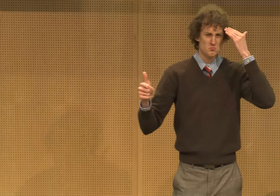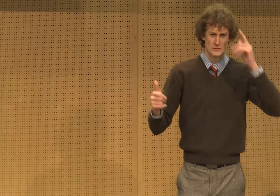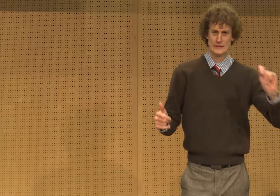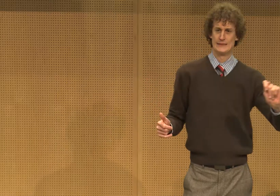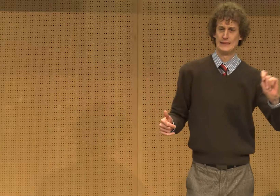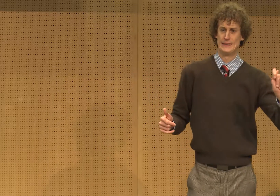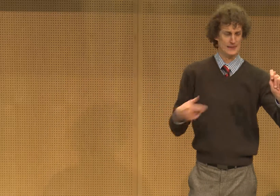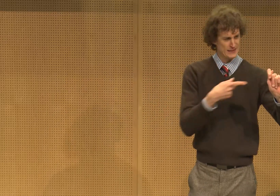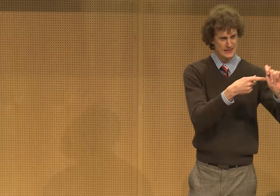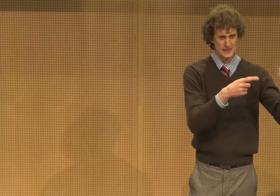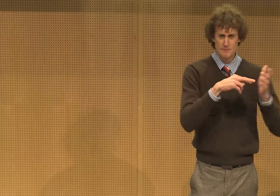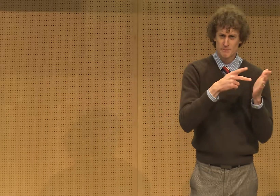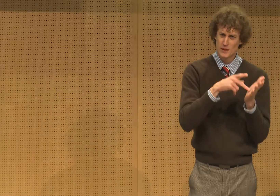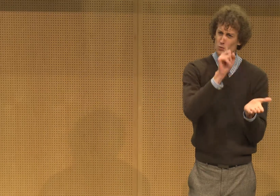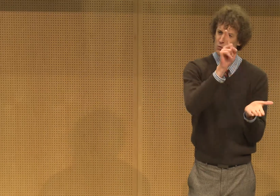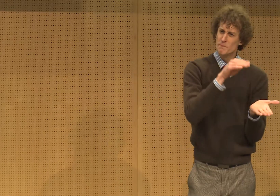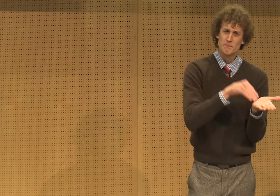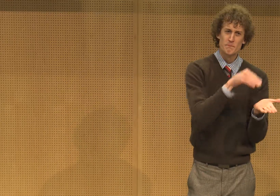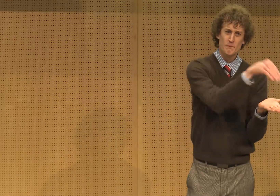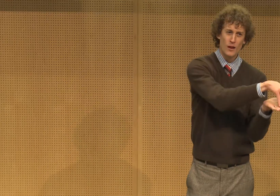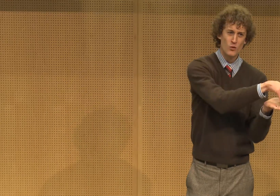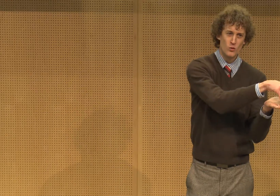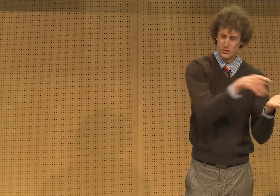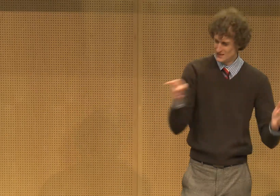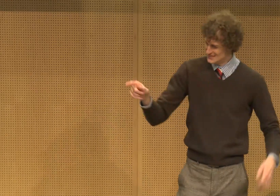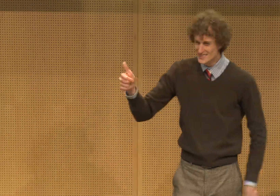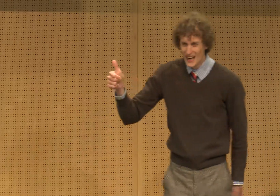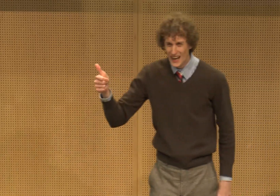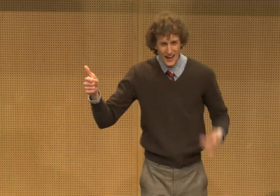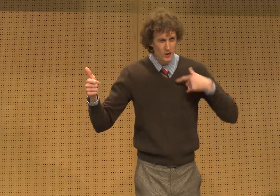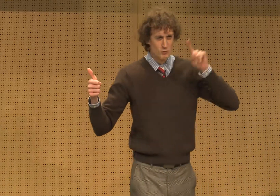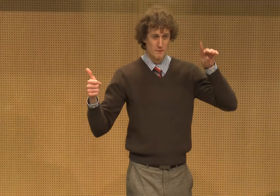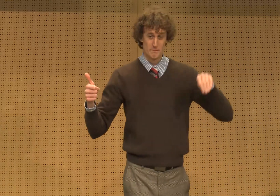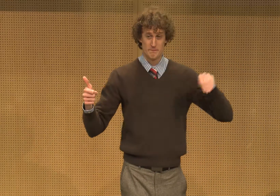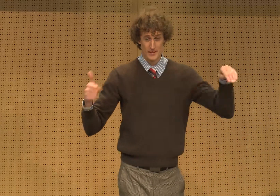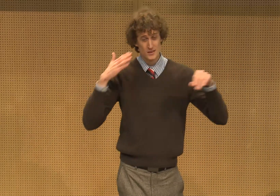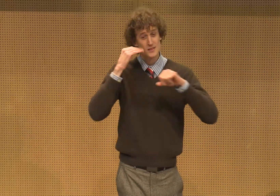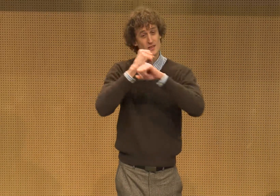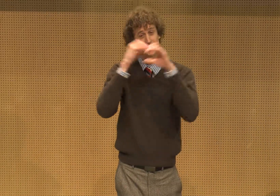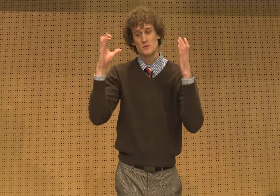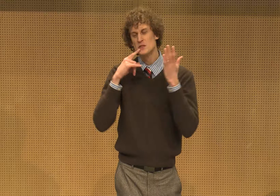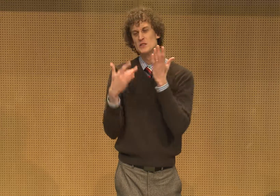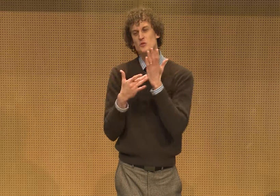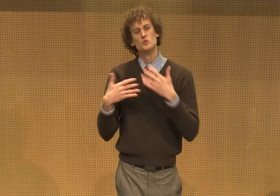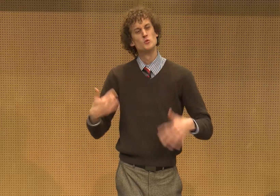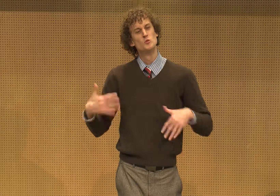don't worry about it too much because that's not the point. But the "T" on here means million.